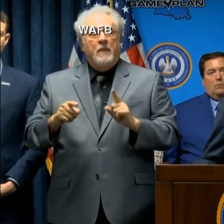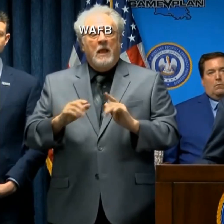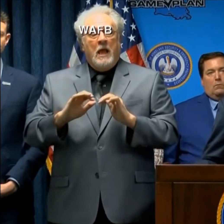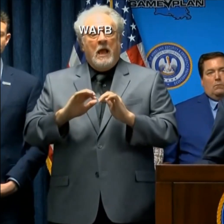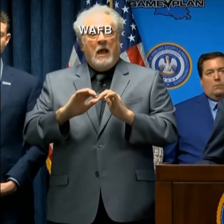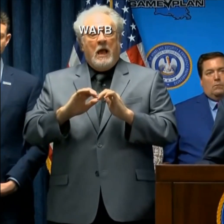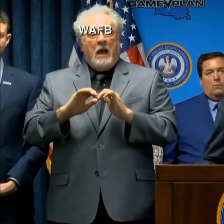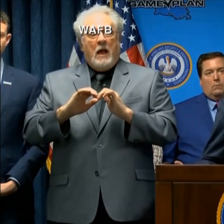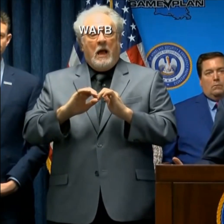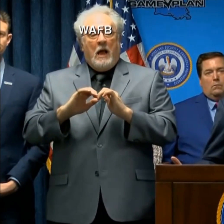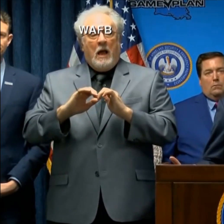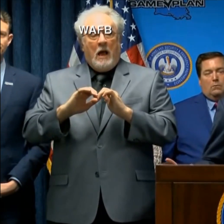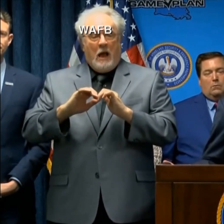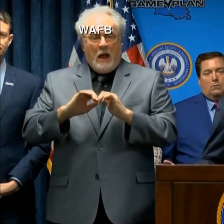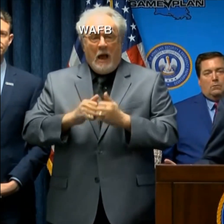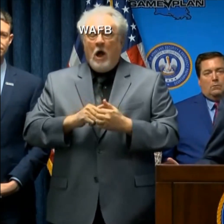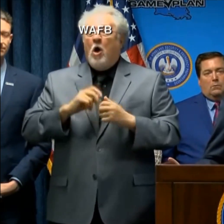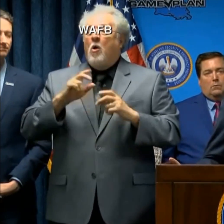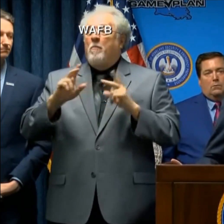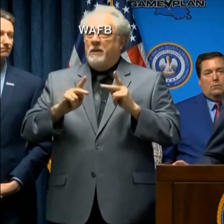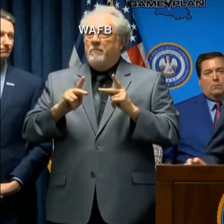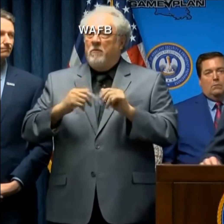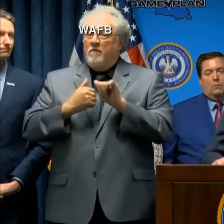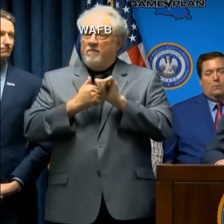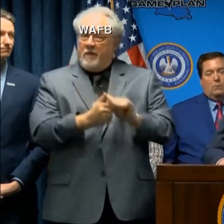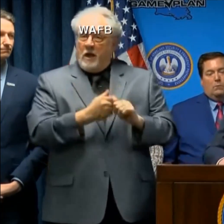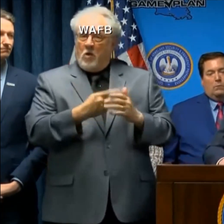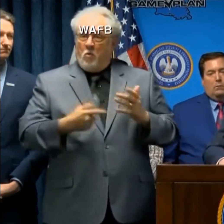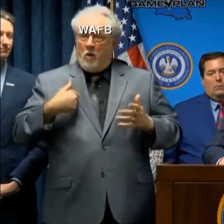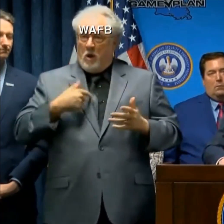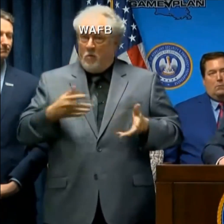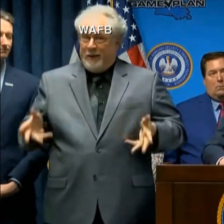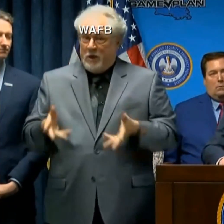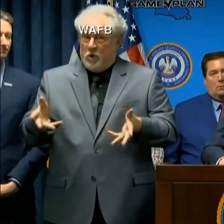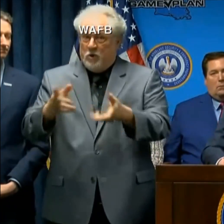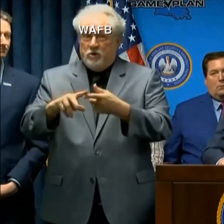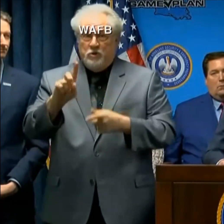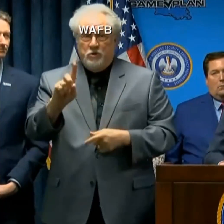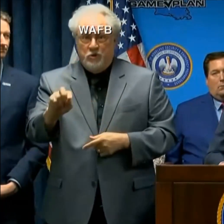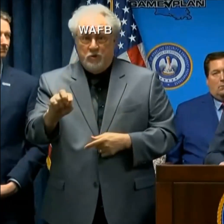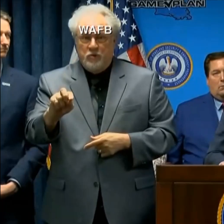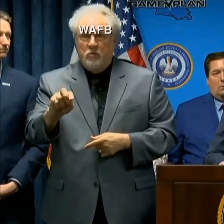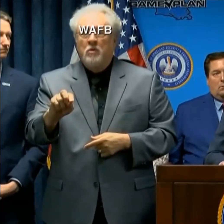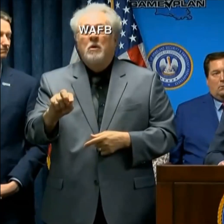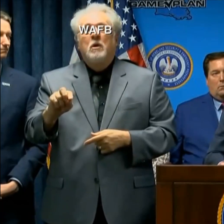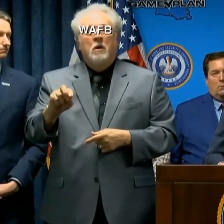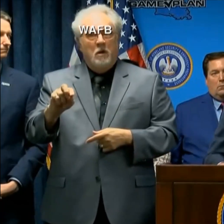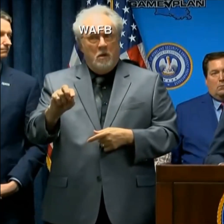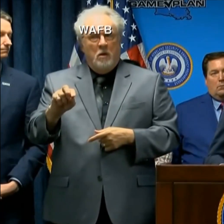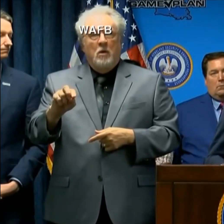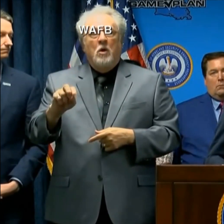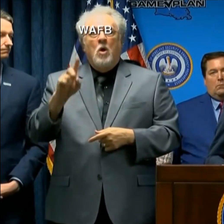precautions that we have encouraged them to to follow we we will get through this